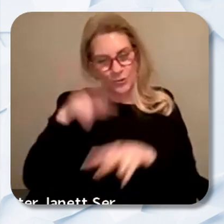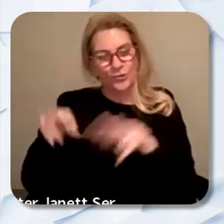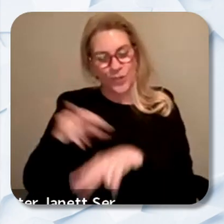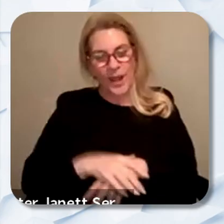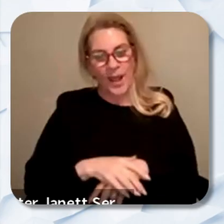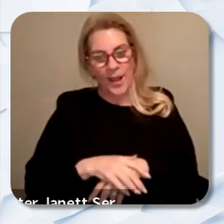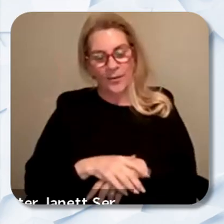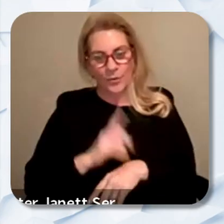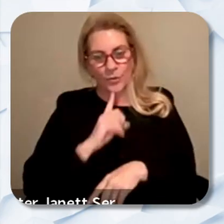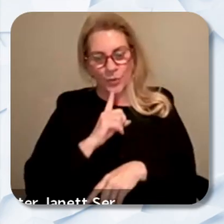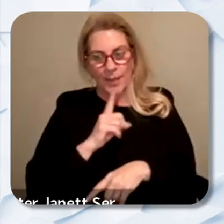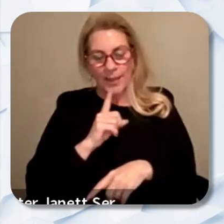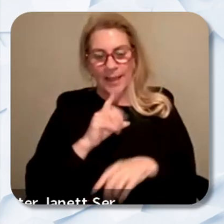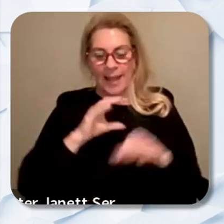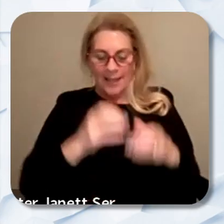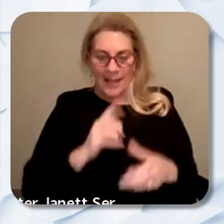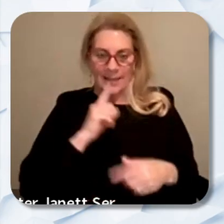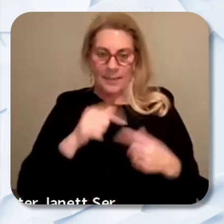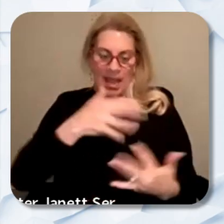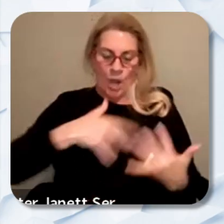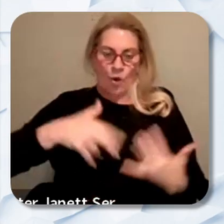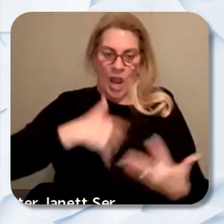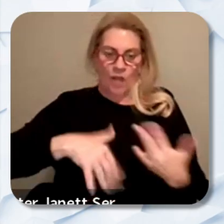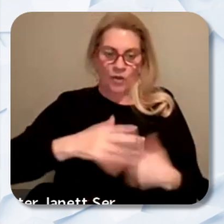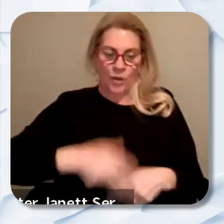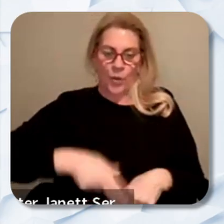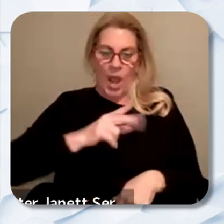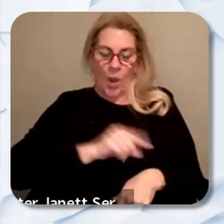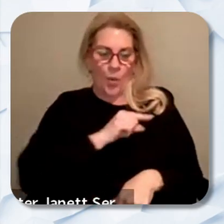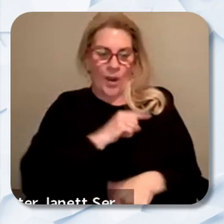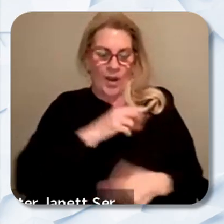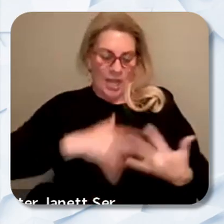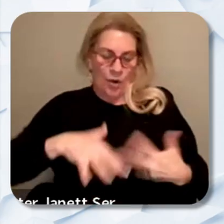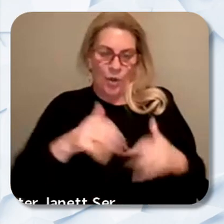about CLASS is about the interactions right? Those high quality interactions with children that build